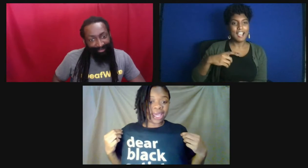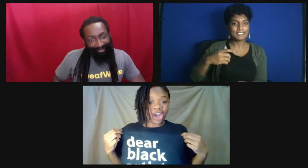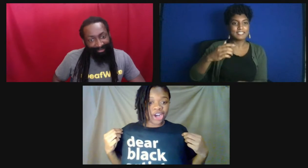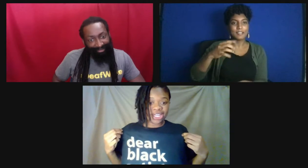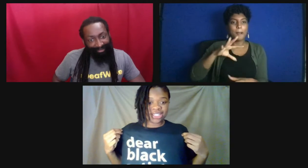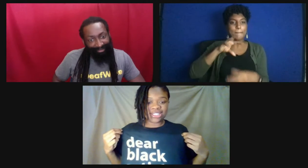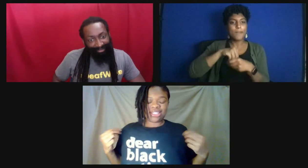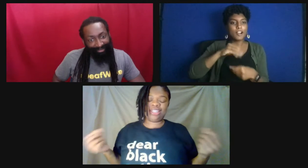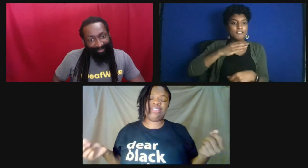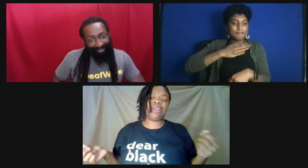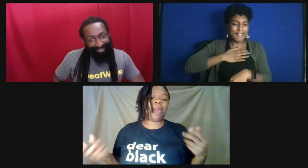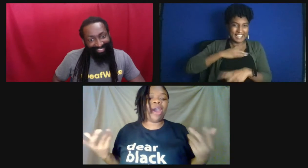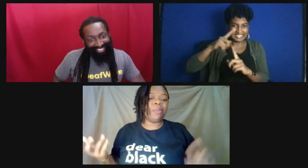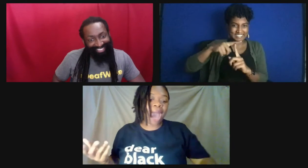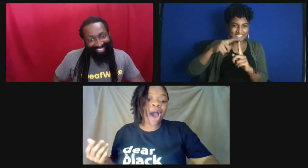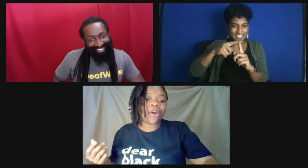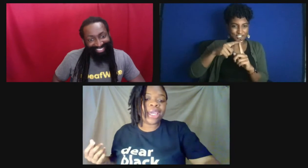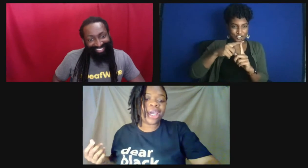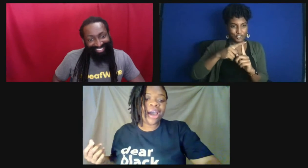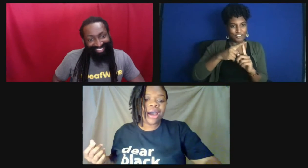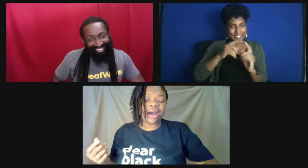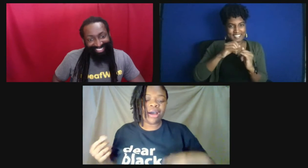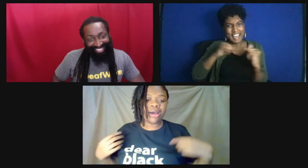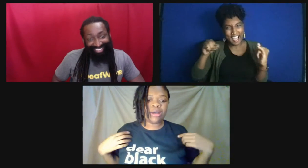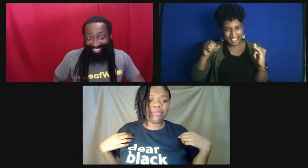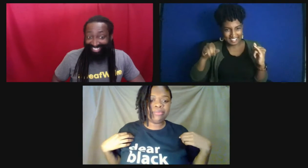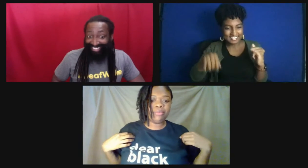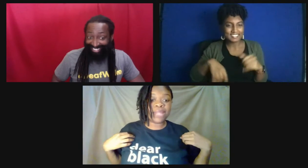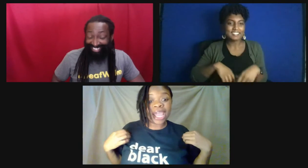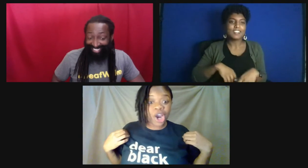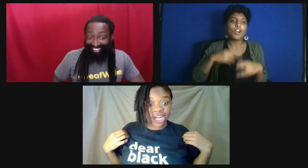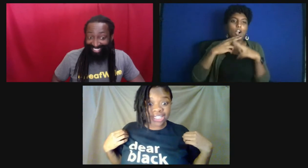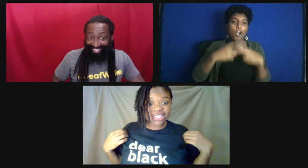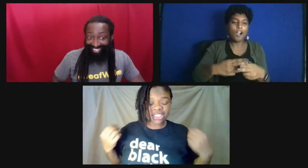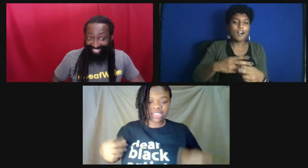"Dear Black Artists". It's about empowering Black artists.